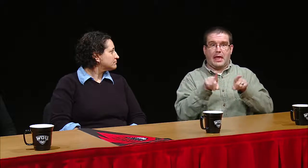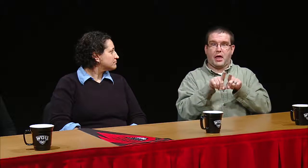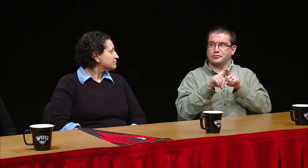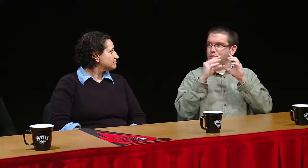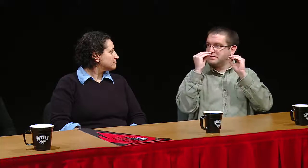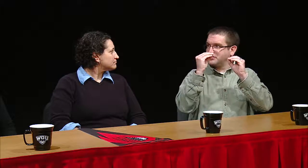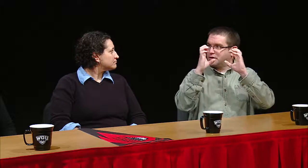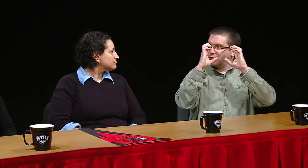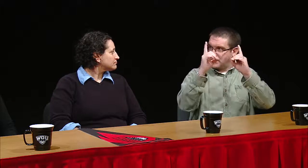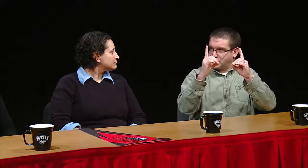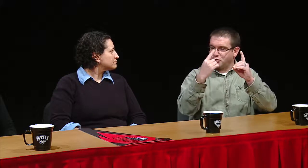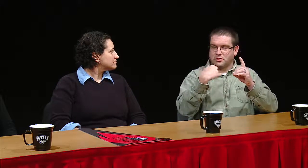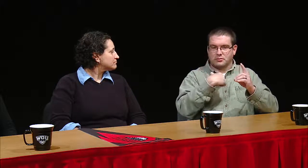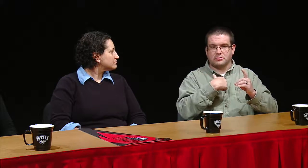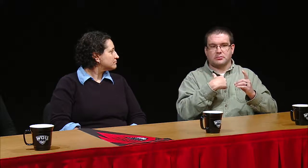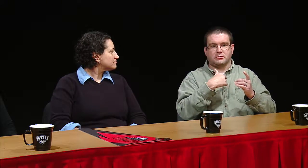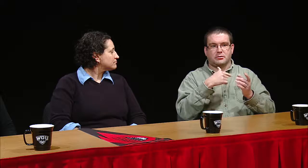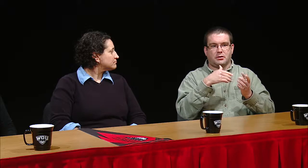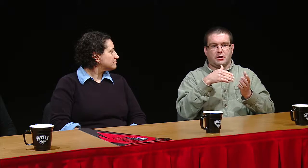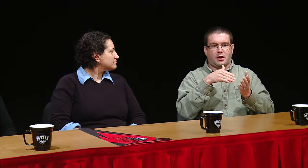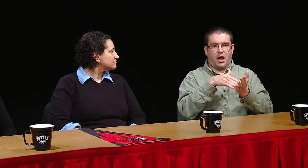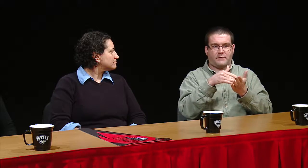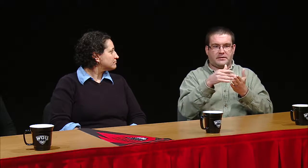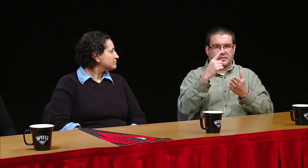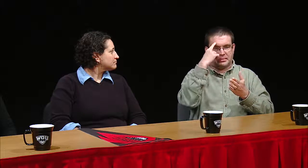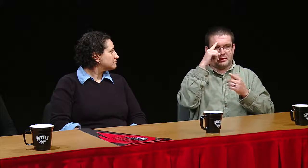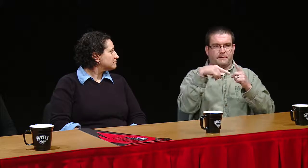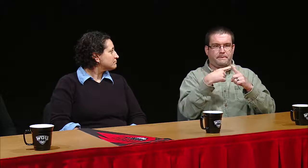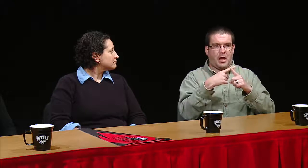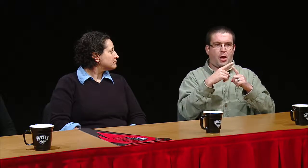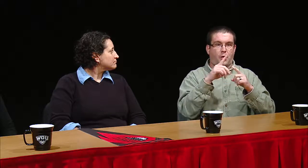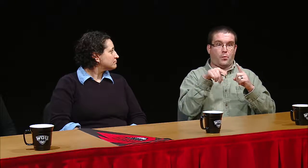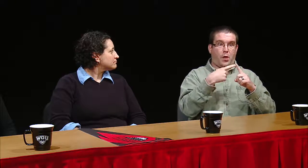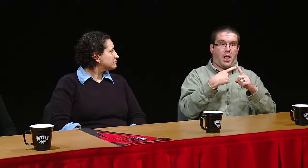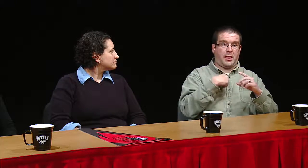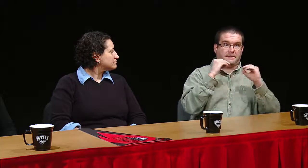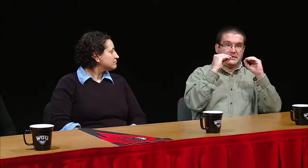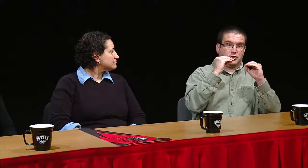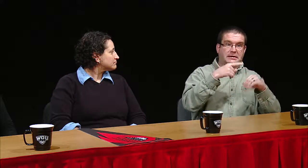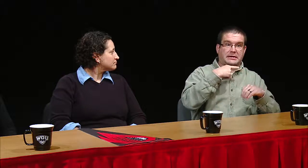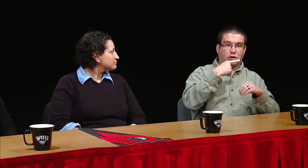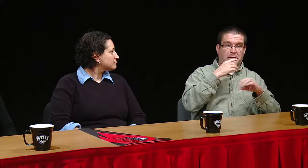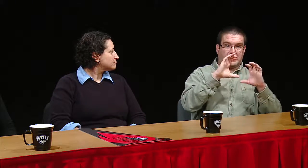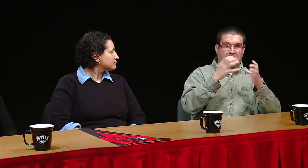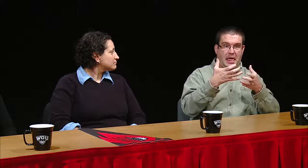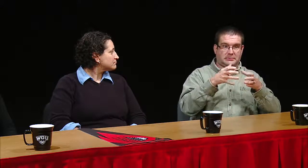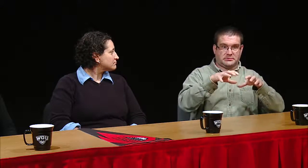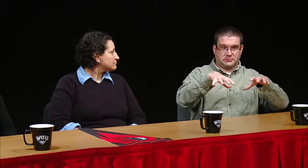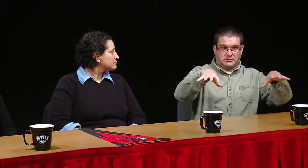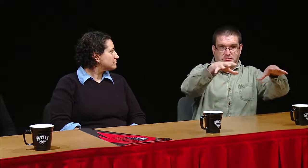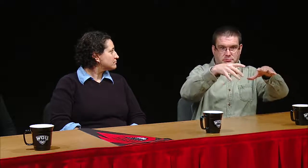So I really do look at captioning through the eyes of access for all, and I have hopes and dreams for universal design